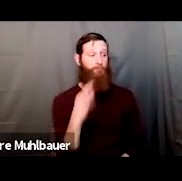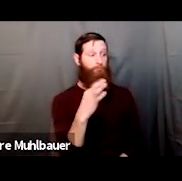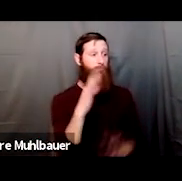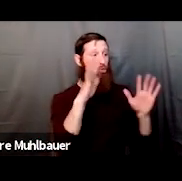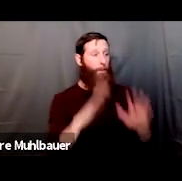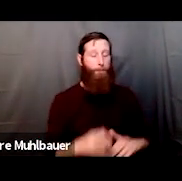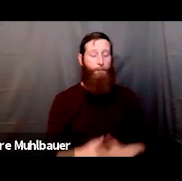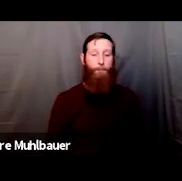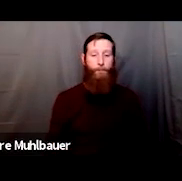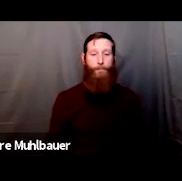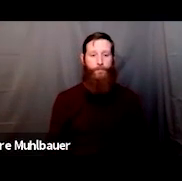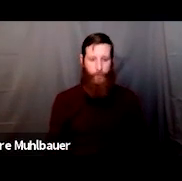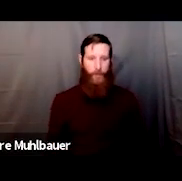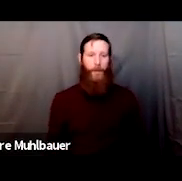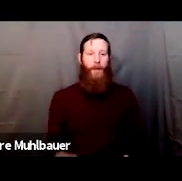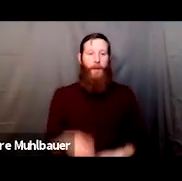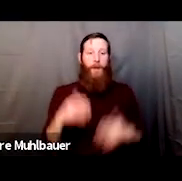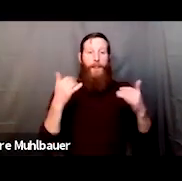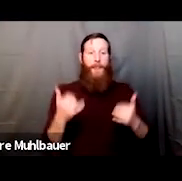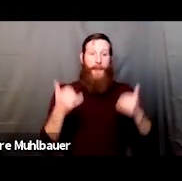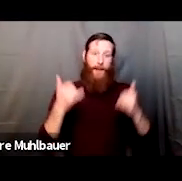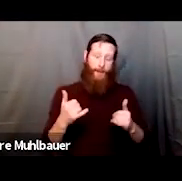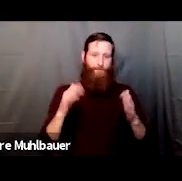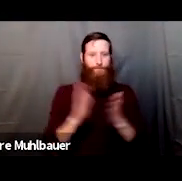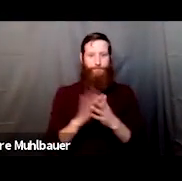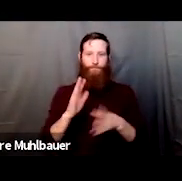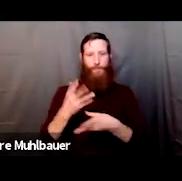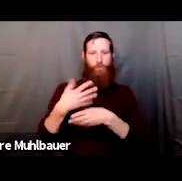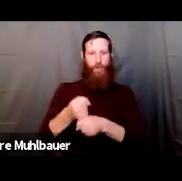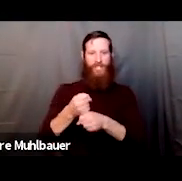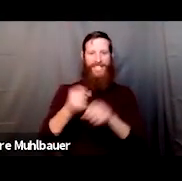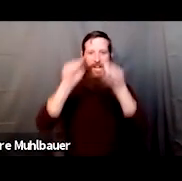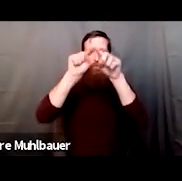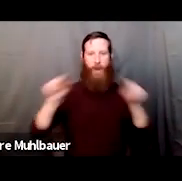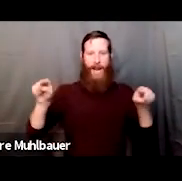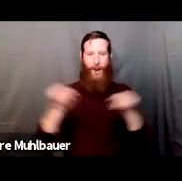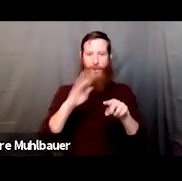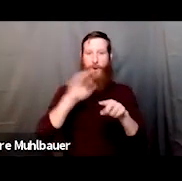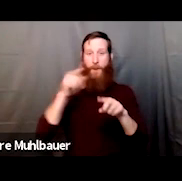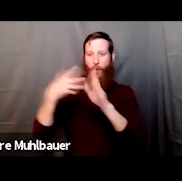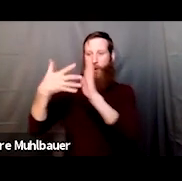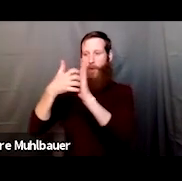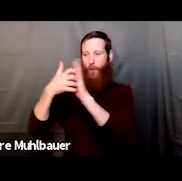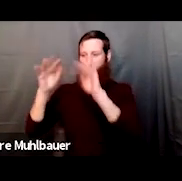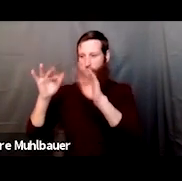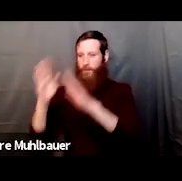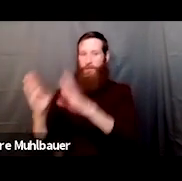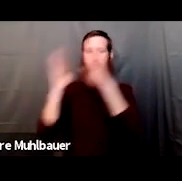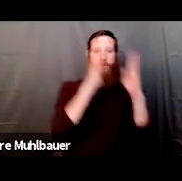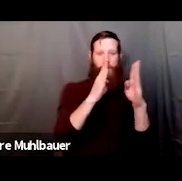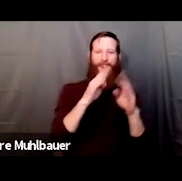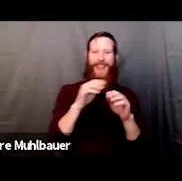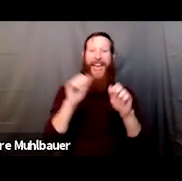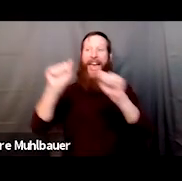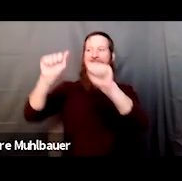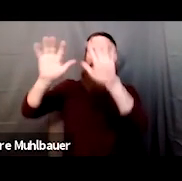So back to the avalanche triangle, now we have talked about unstable snow, now let's talk about avalanche terrain